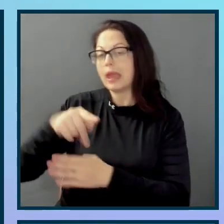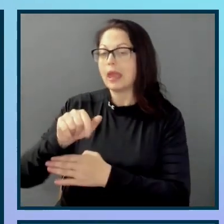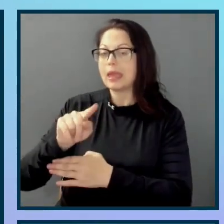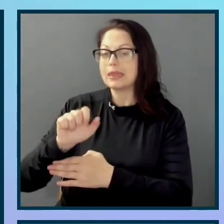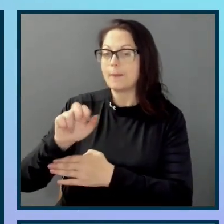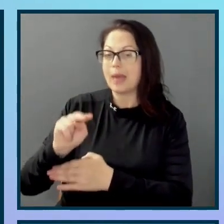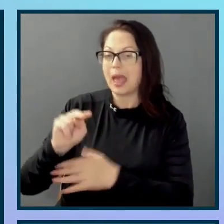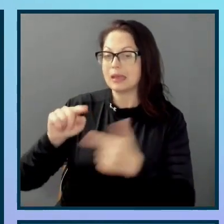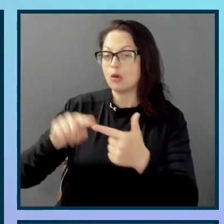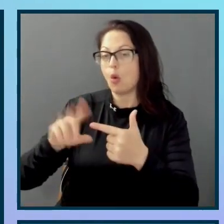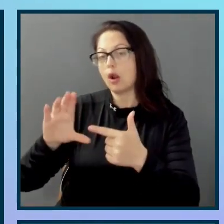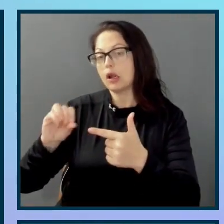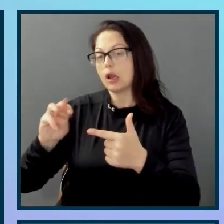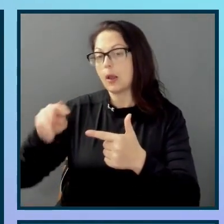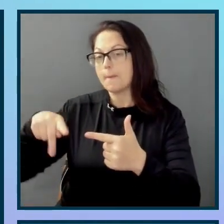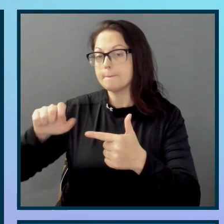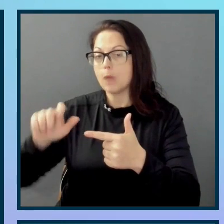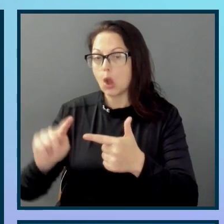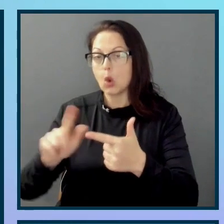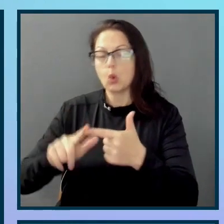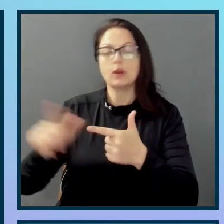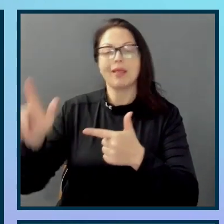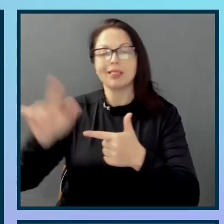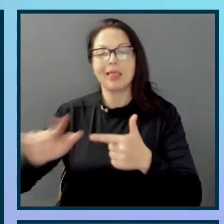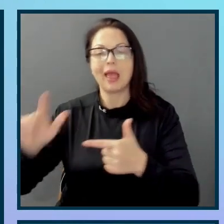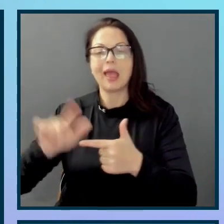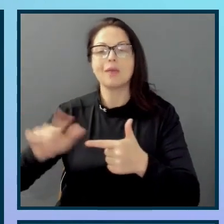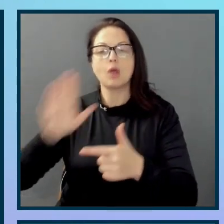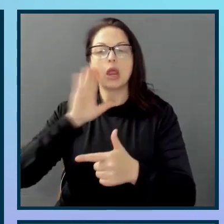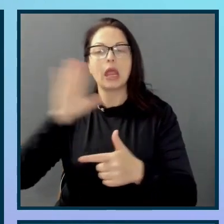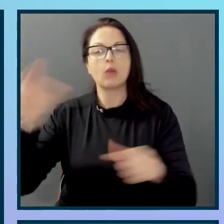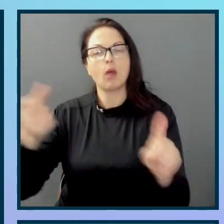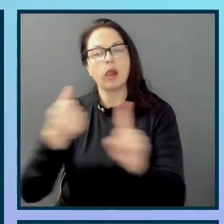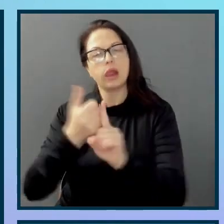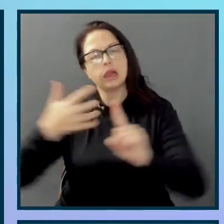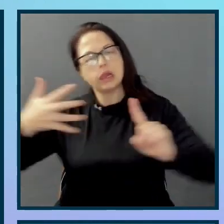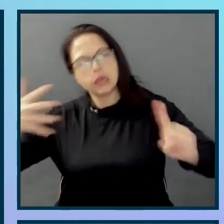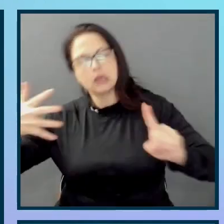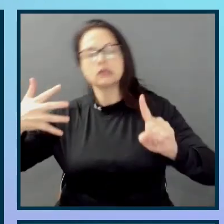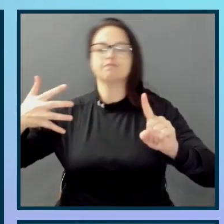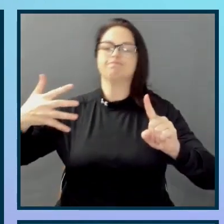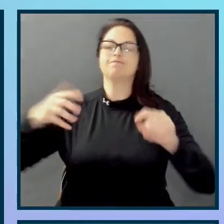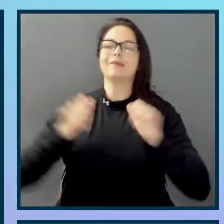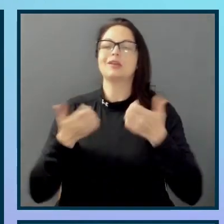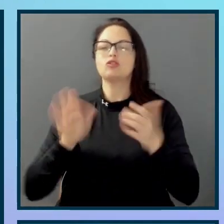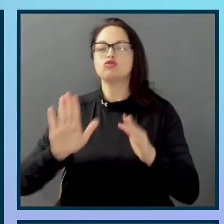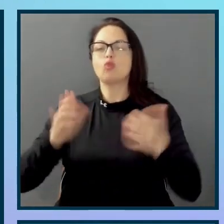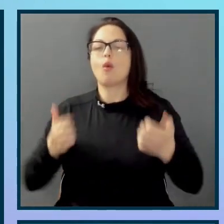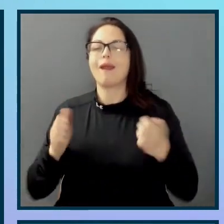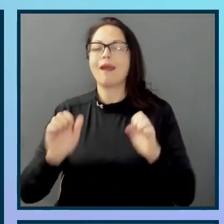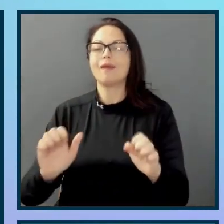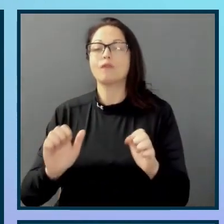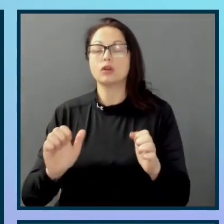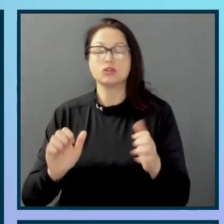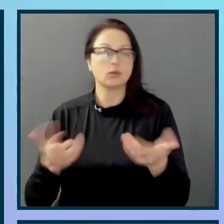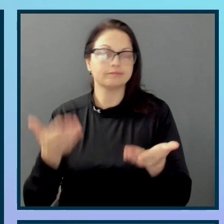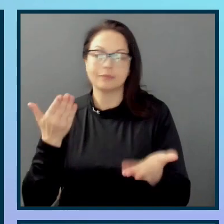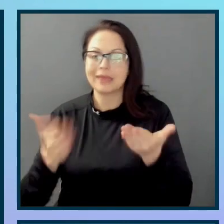Because it really magnifies the impact of the effort that you put into that. So whether you're creating one from scratch for the first time